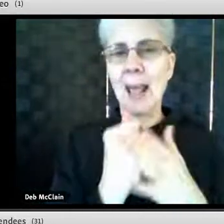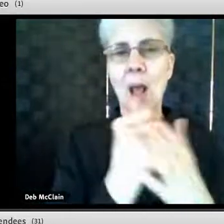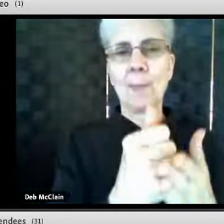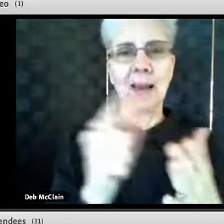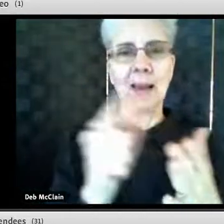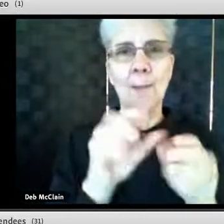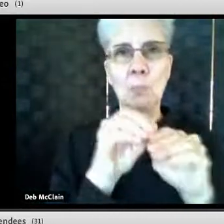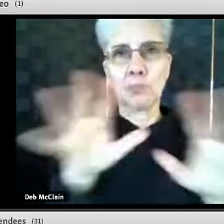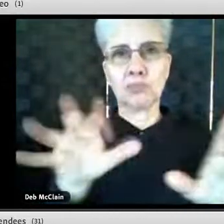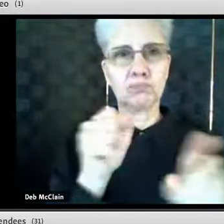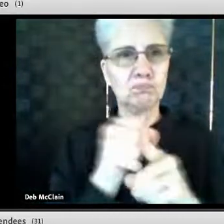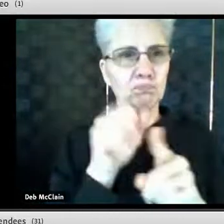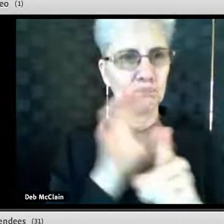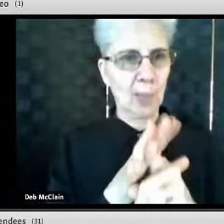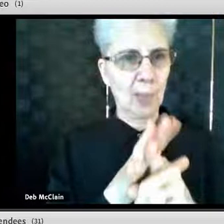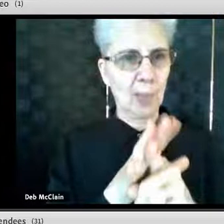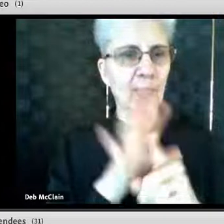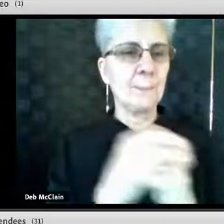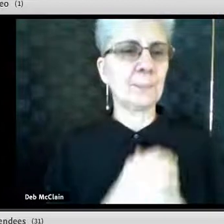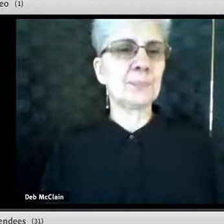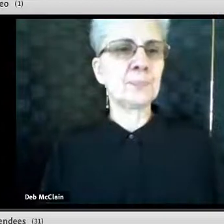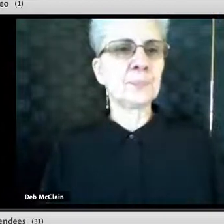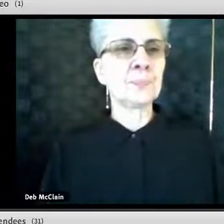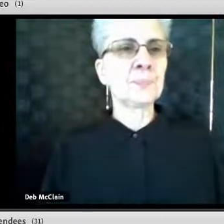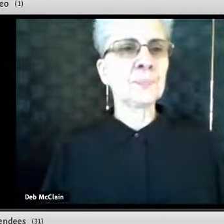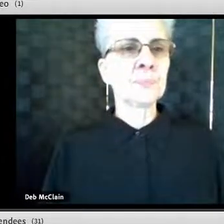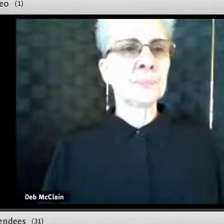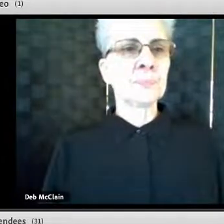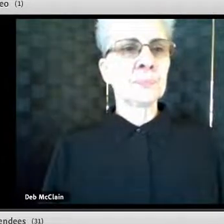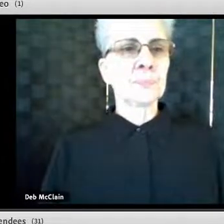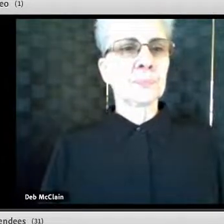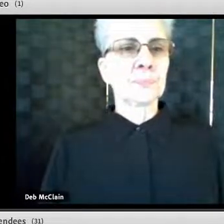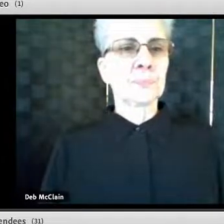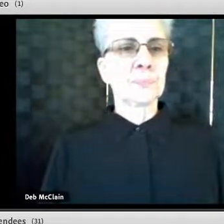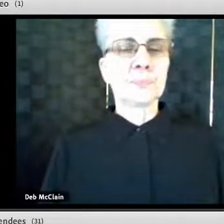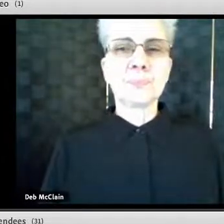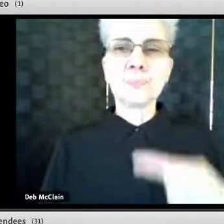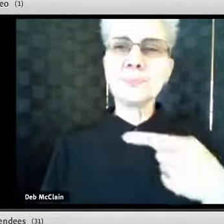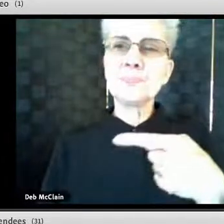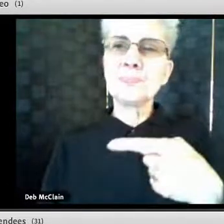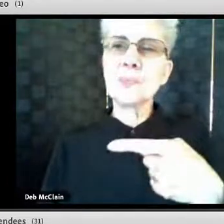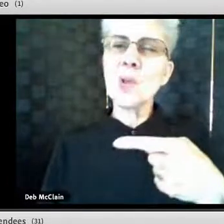You're hitting some of your long-range planning goals and things like that.